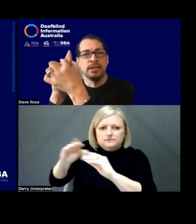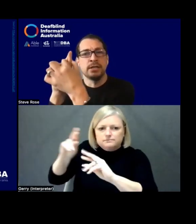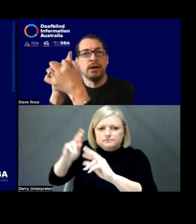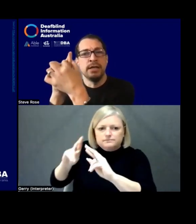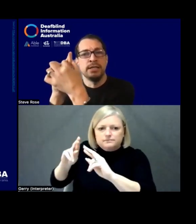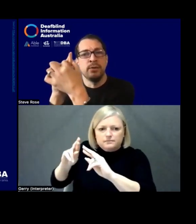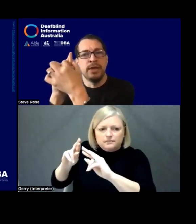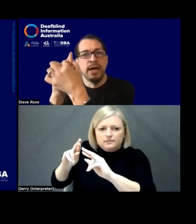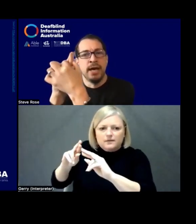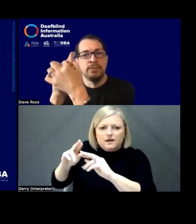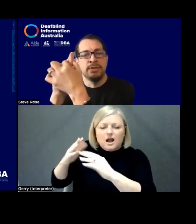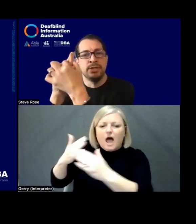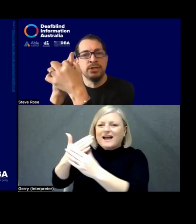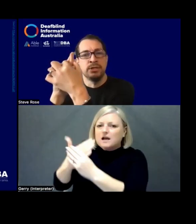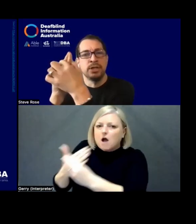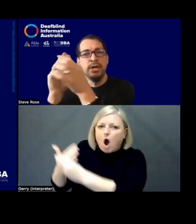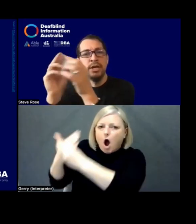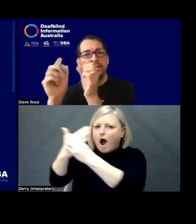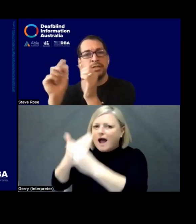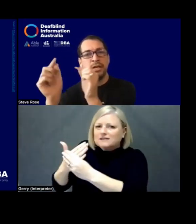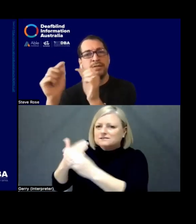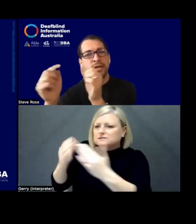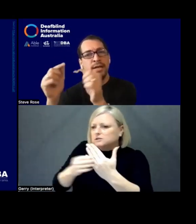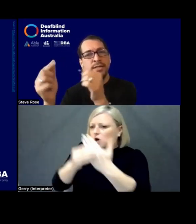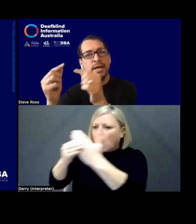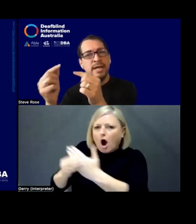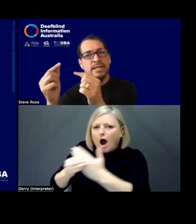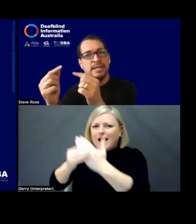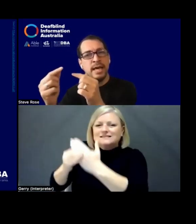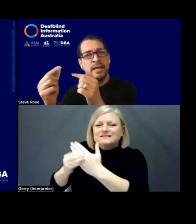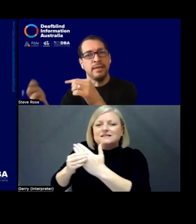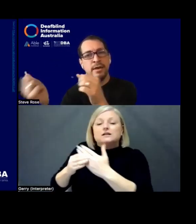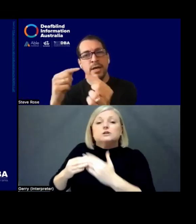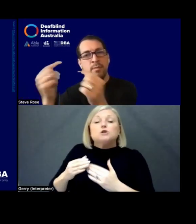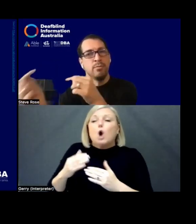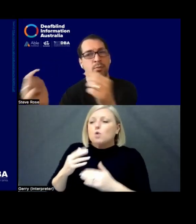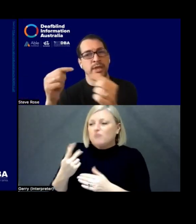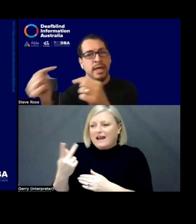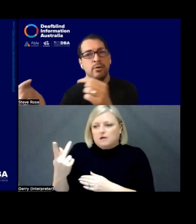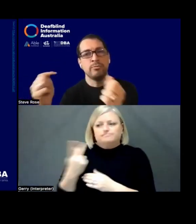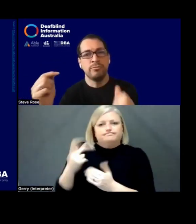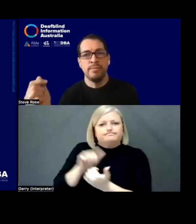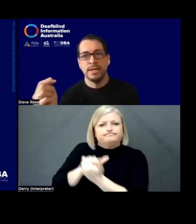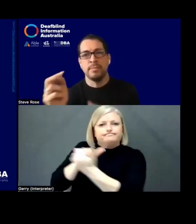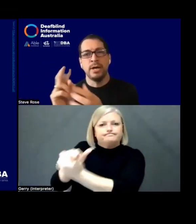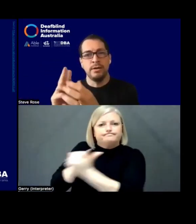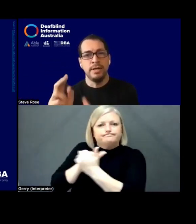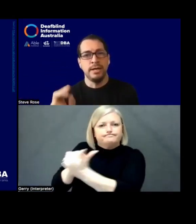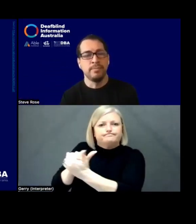guiding where the hand position should go. So it's signs that are made together, but with help from the other partner